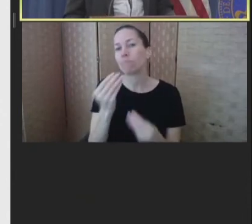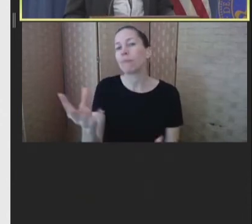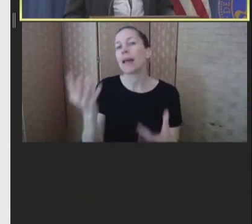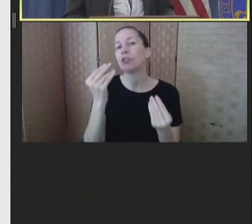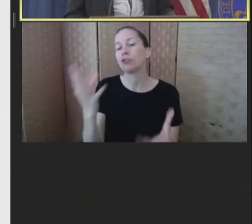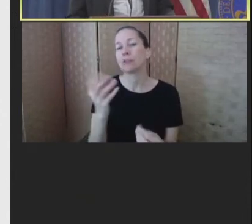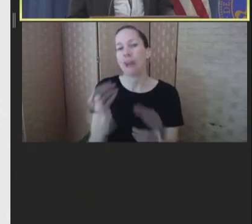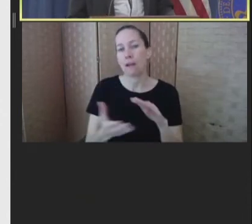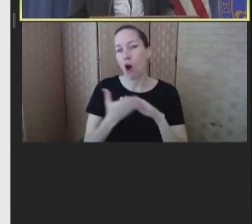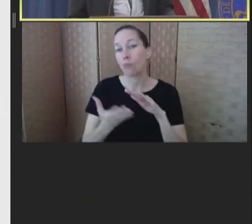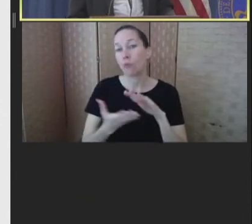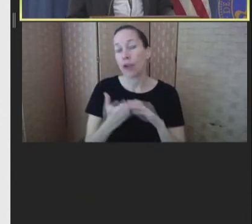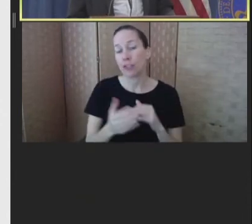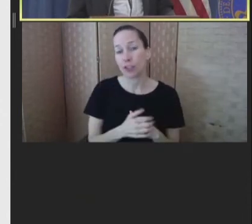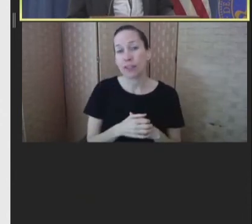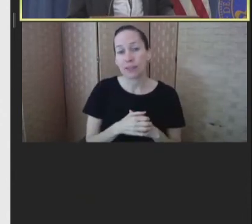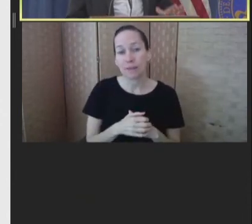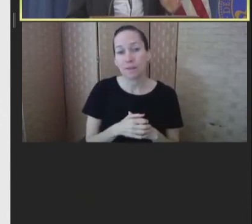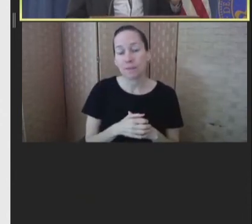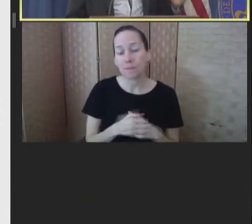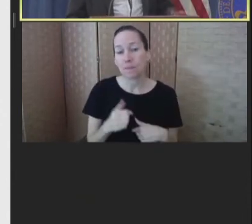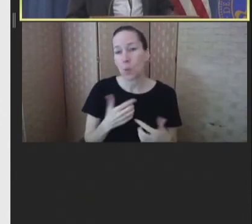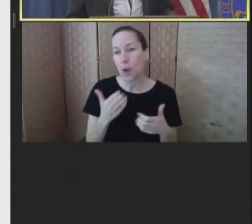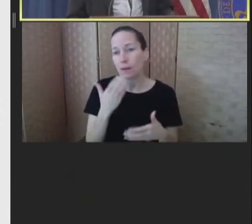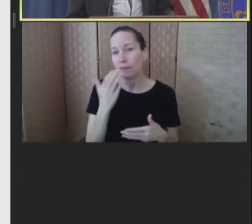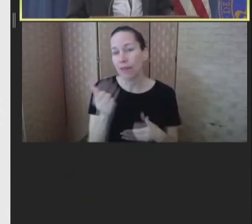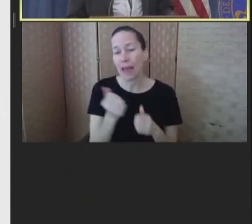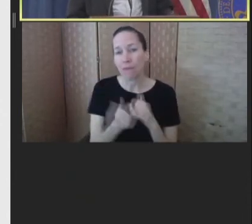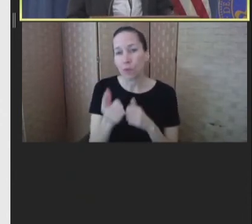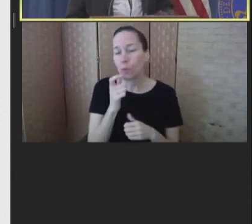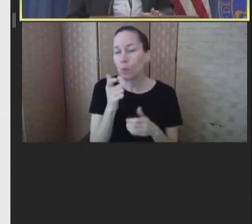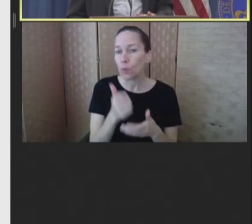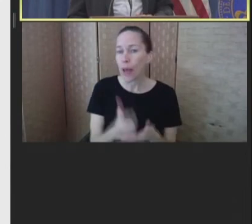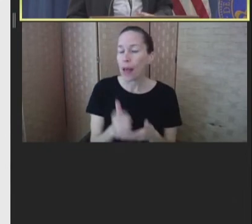And I want to thank everyone who helped contribute to this slide presentation,